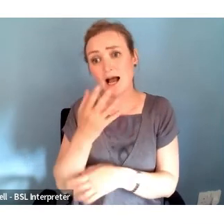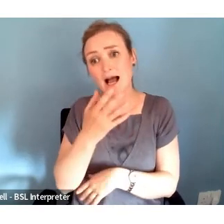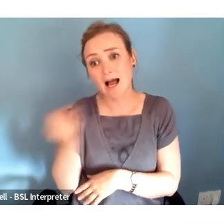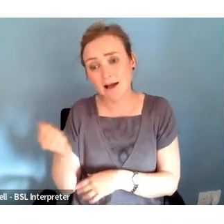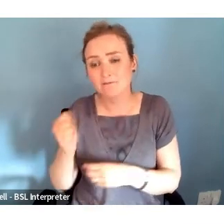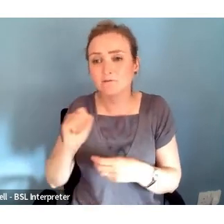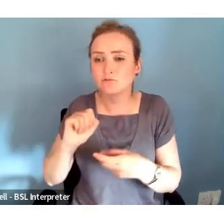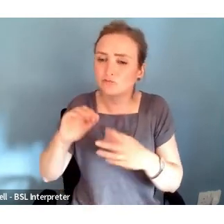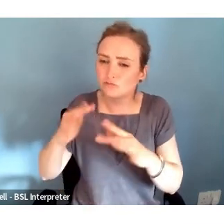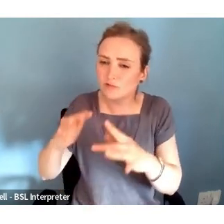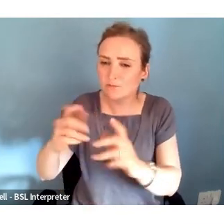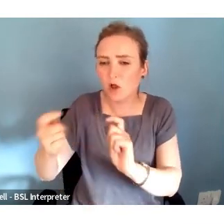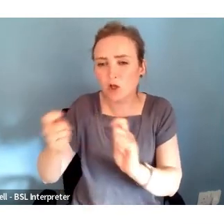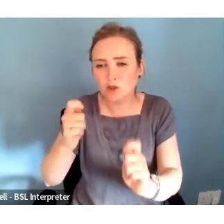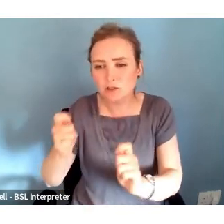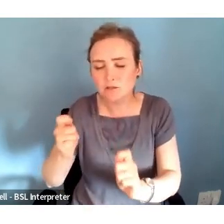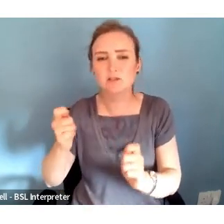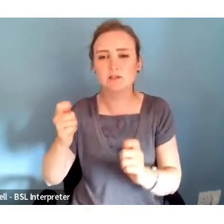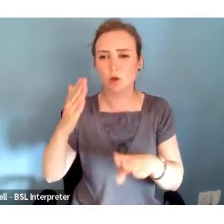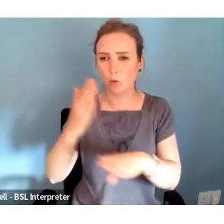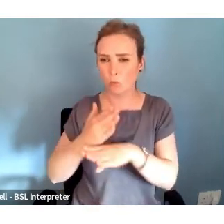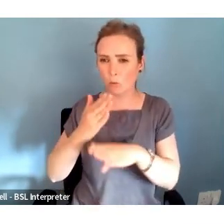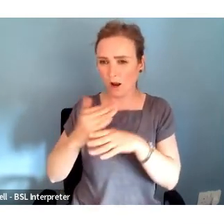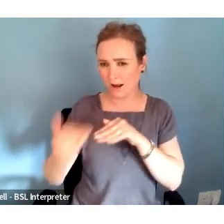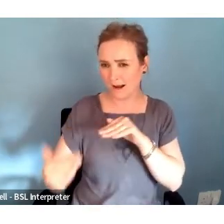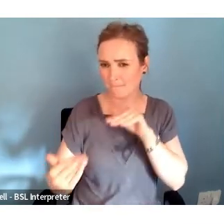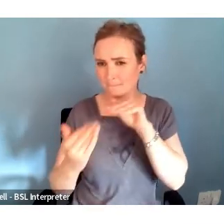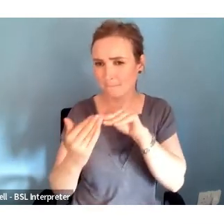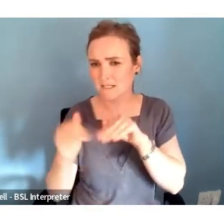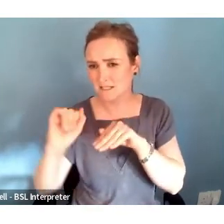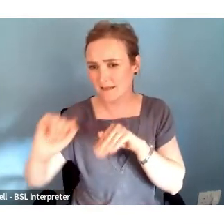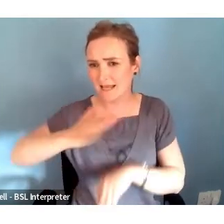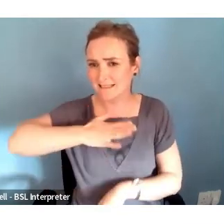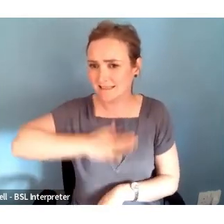make internal processes smoother around that. But,